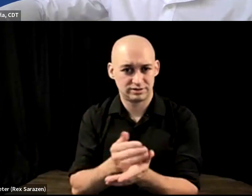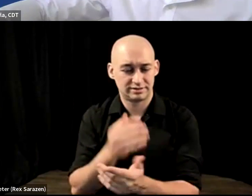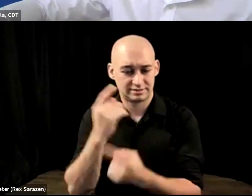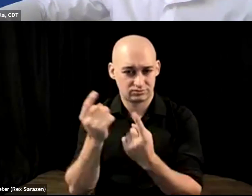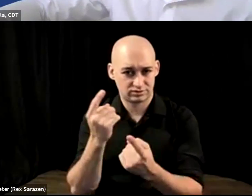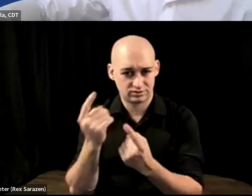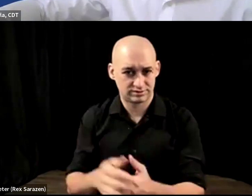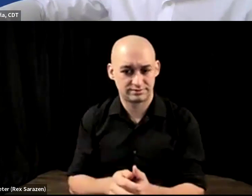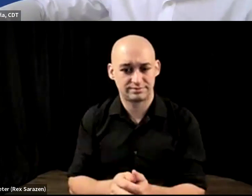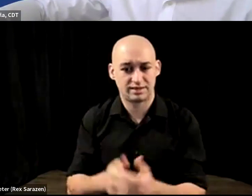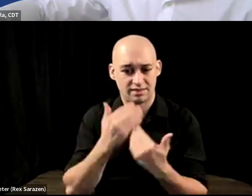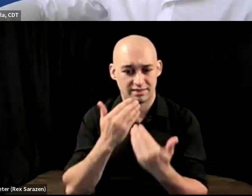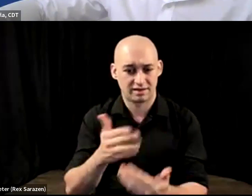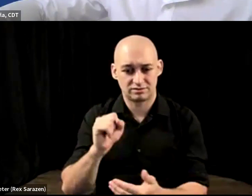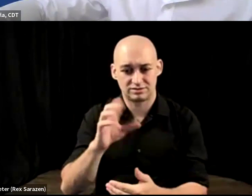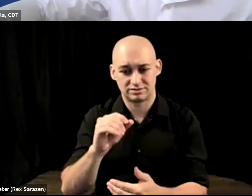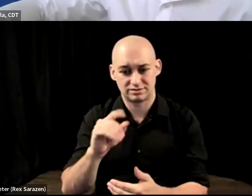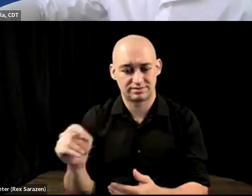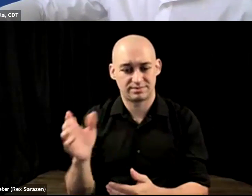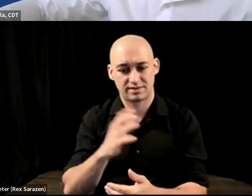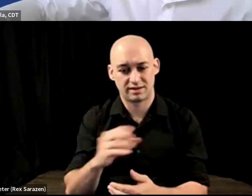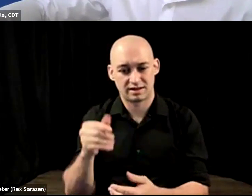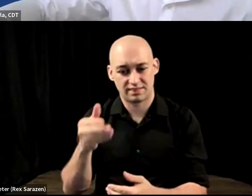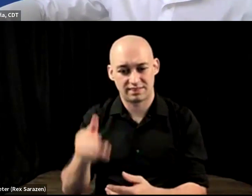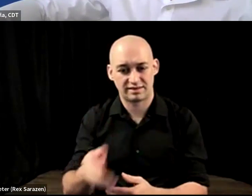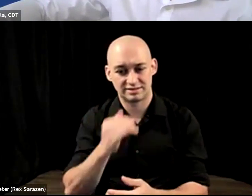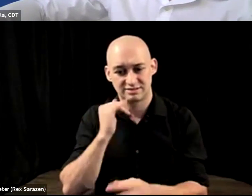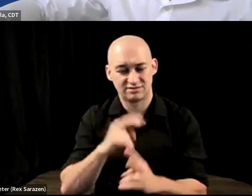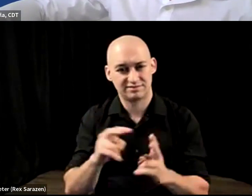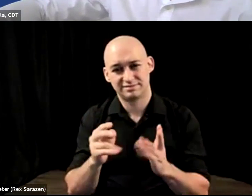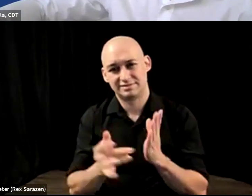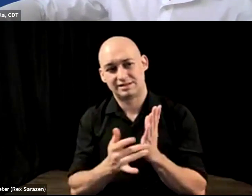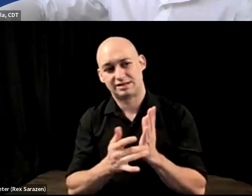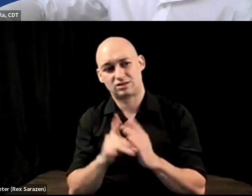Great, thank you, Scott. This is a pretty technical question. So,